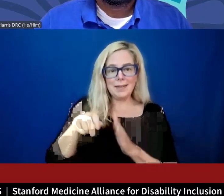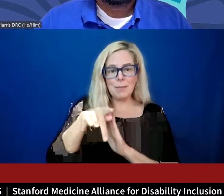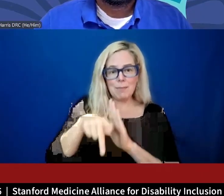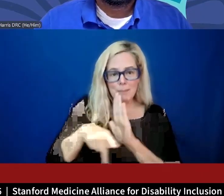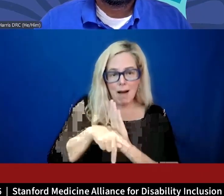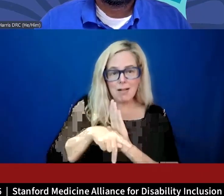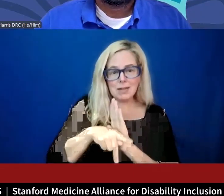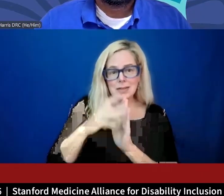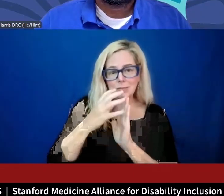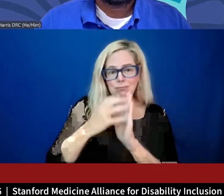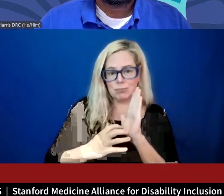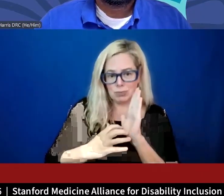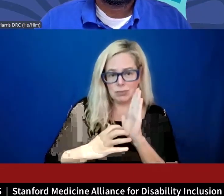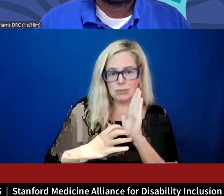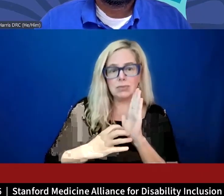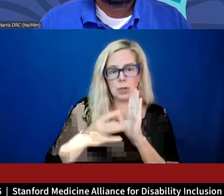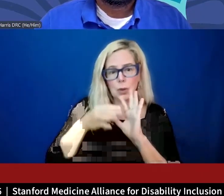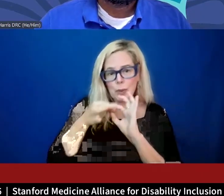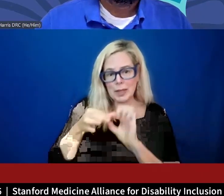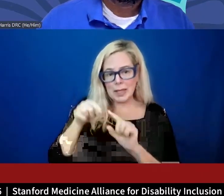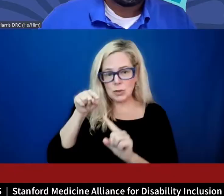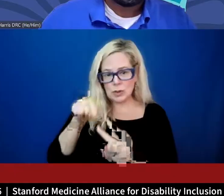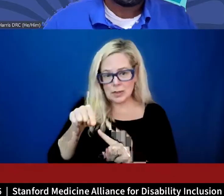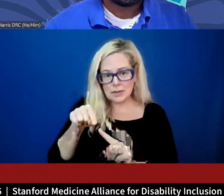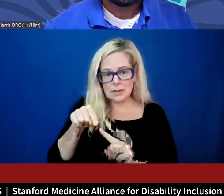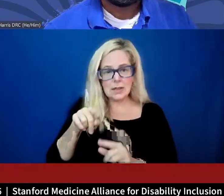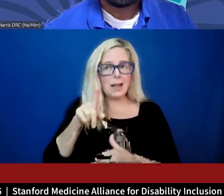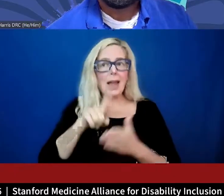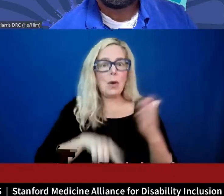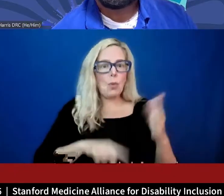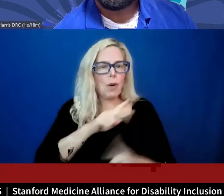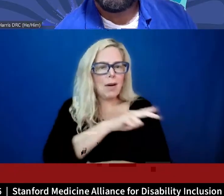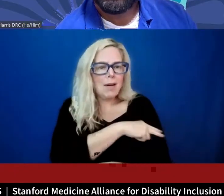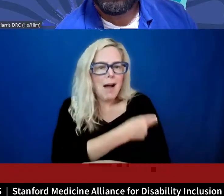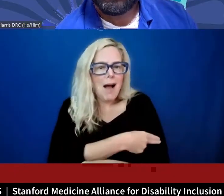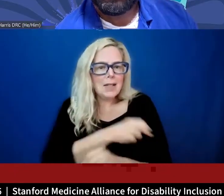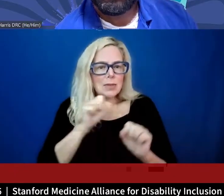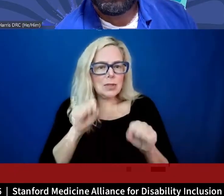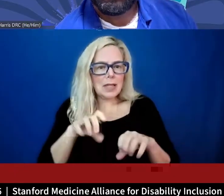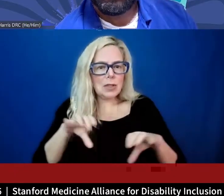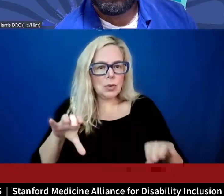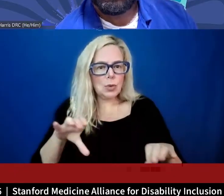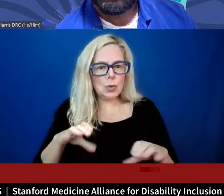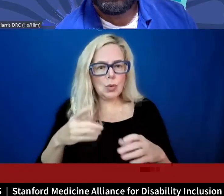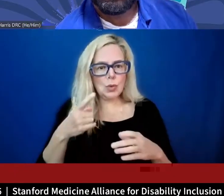what hospitals can do um to to sort of uh make an improvement uh I would recommend that they take a